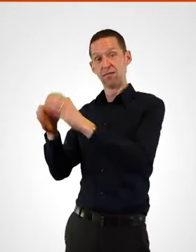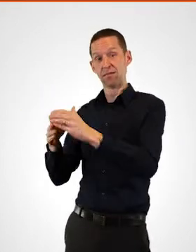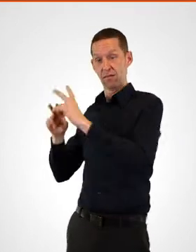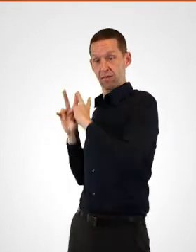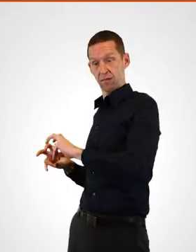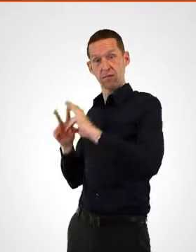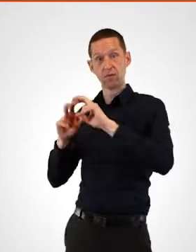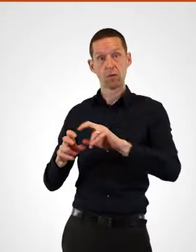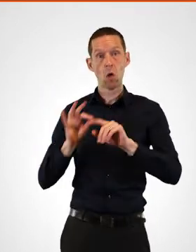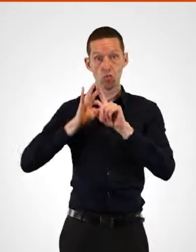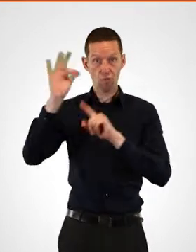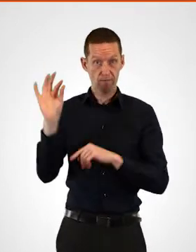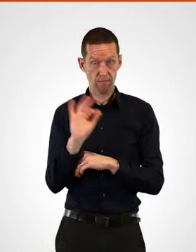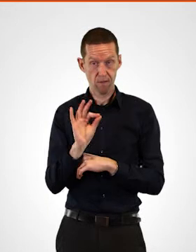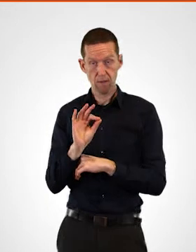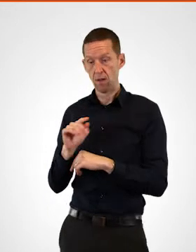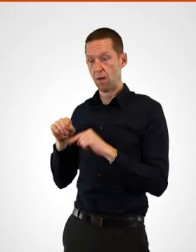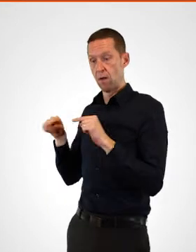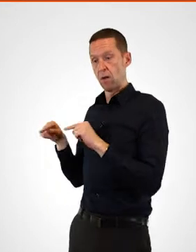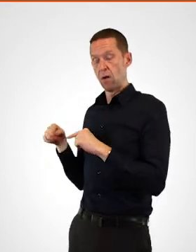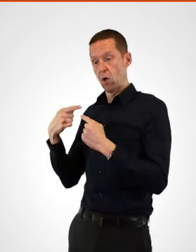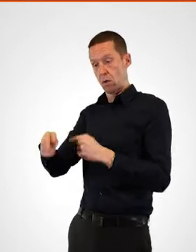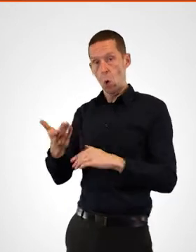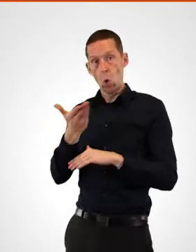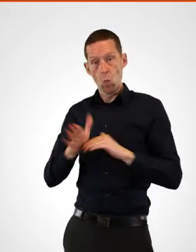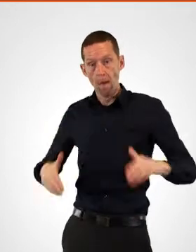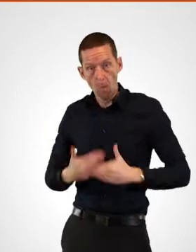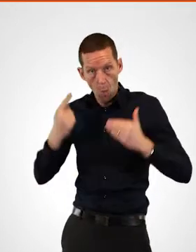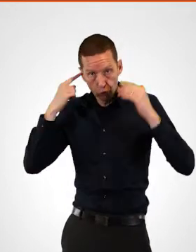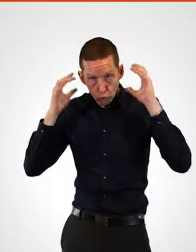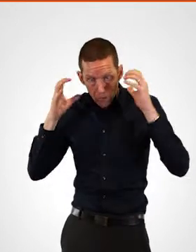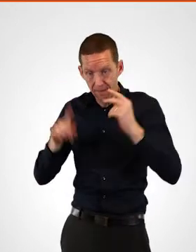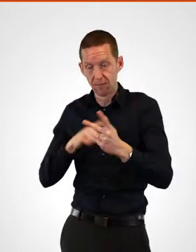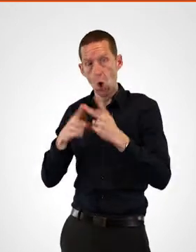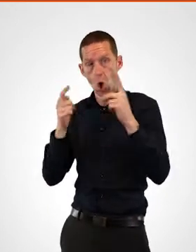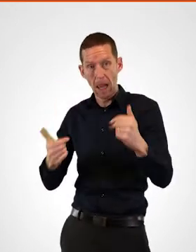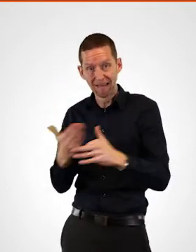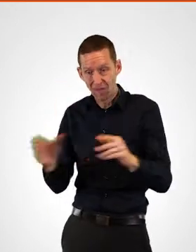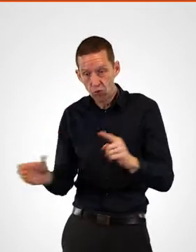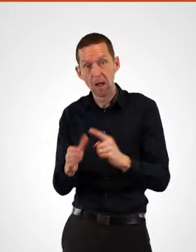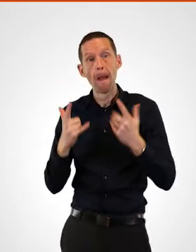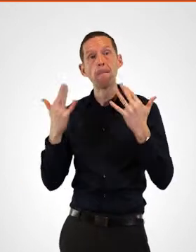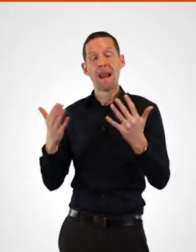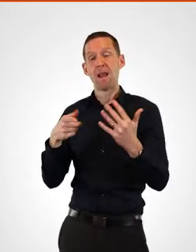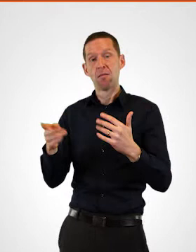with a group of children who'd had all the benefits of newborn hearing screening and much earlier intervention and many have got cochlear implants,